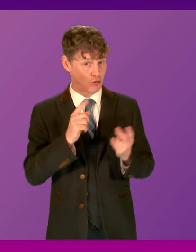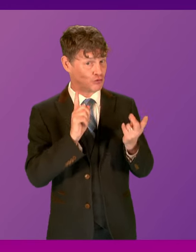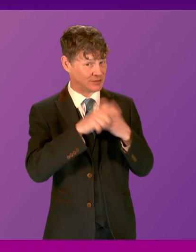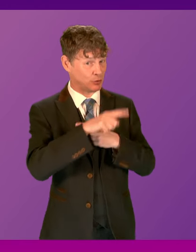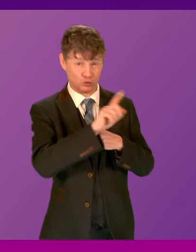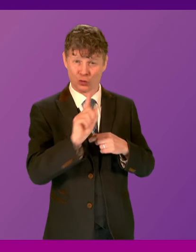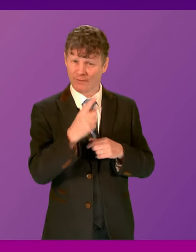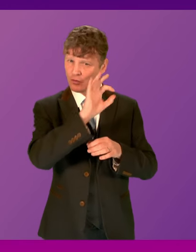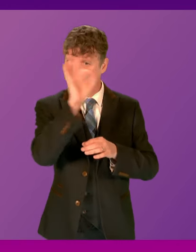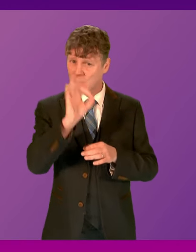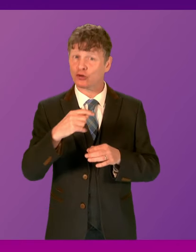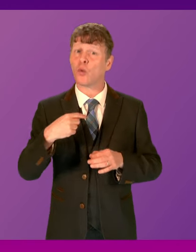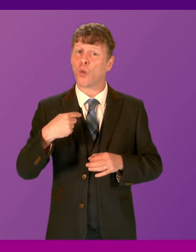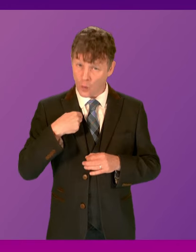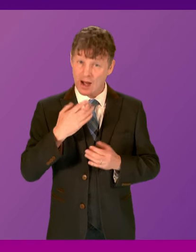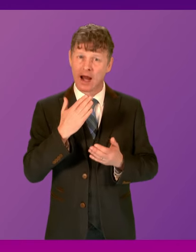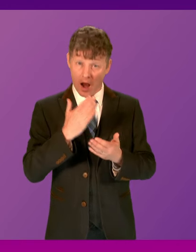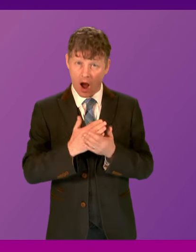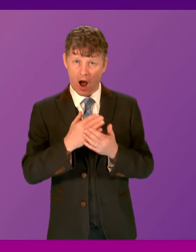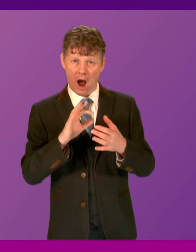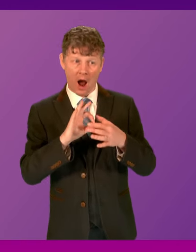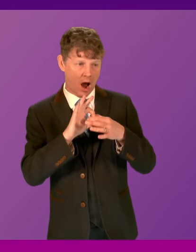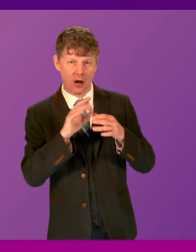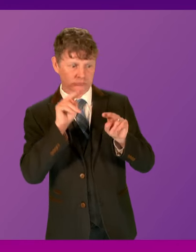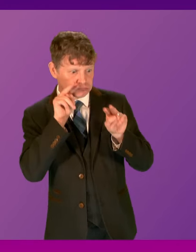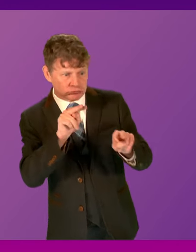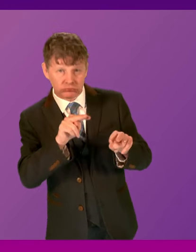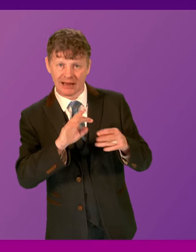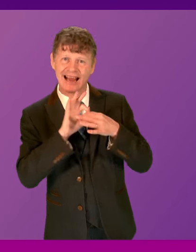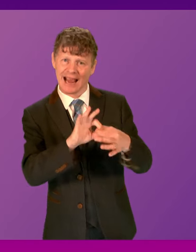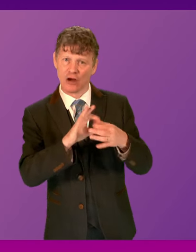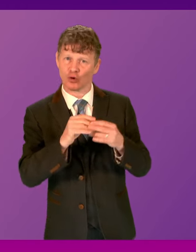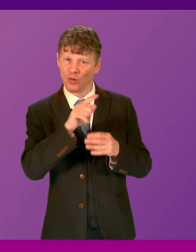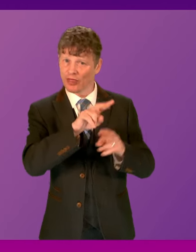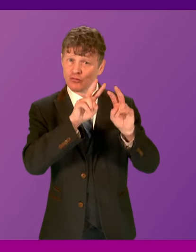that we are engaging with the study that is taking place. The Scottish Government and NHS